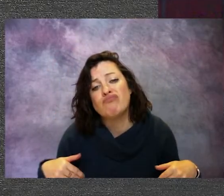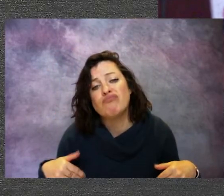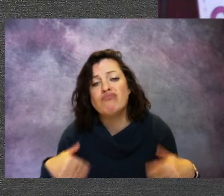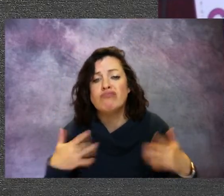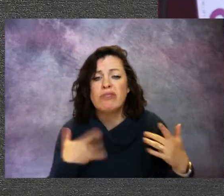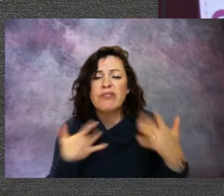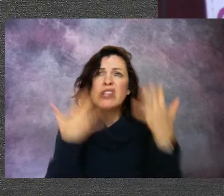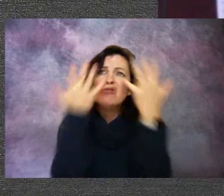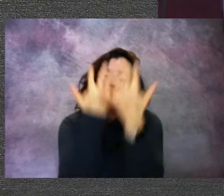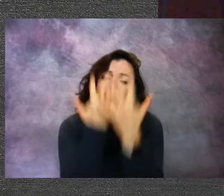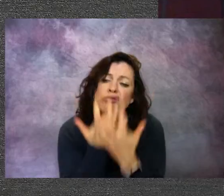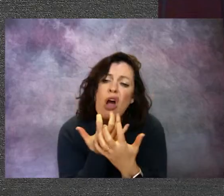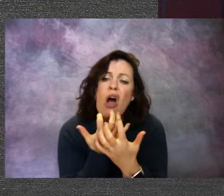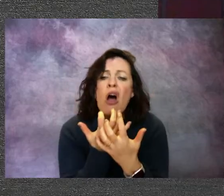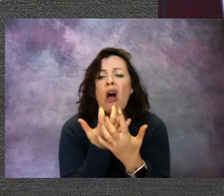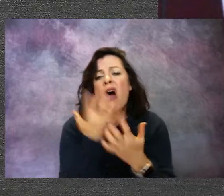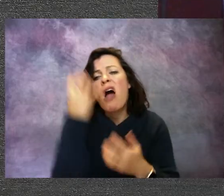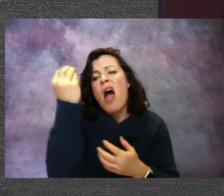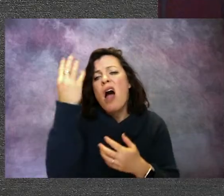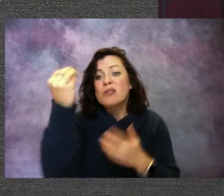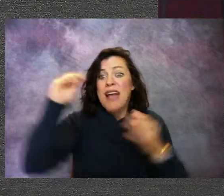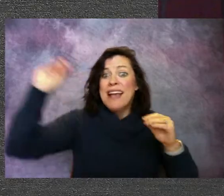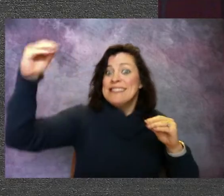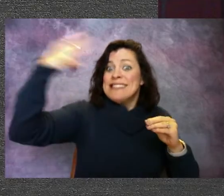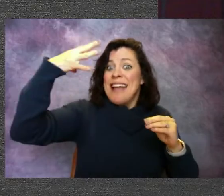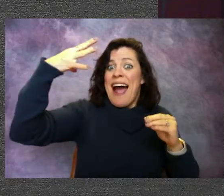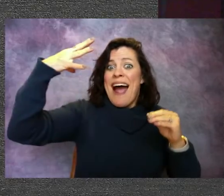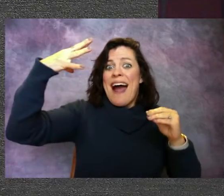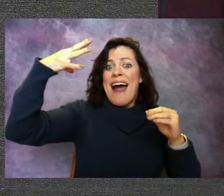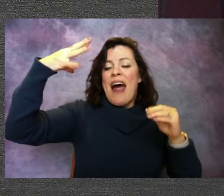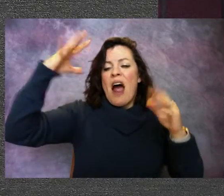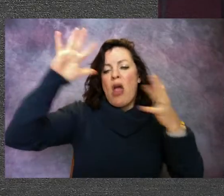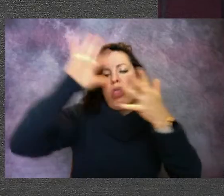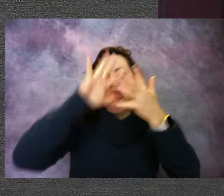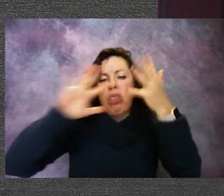because if it's cloudy, there usually means that there's gonna be rain.